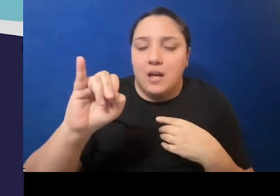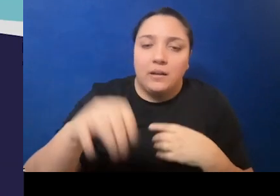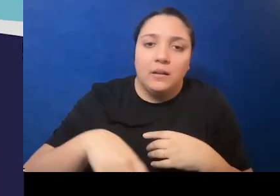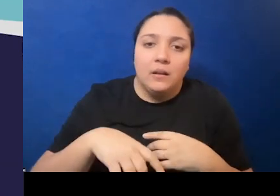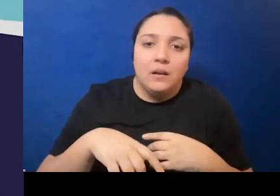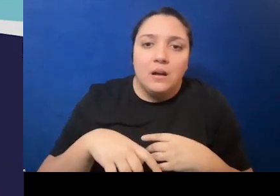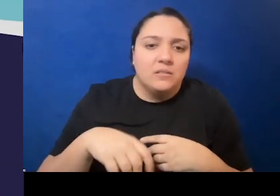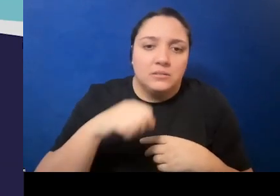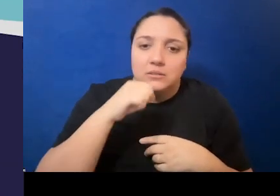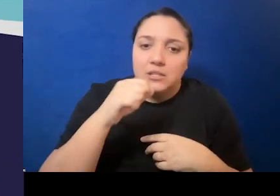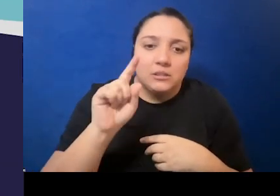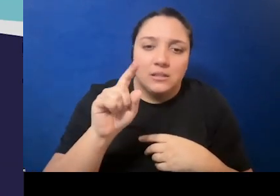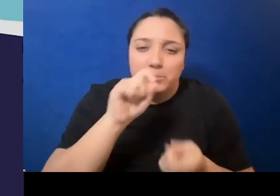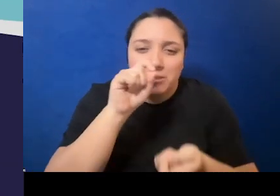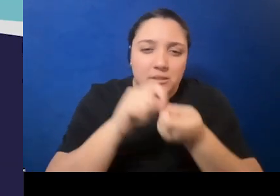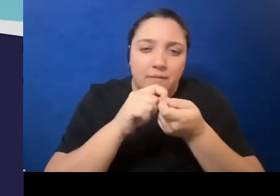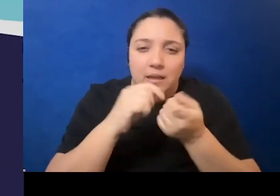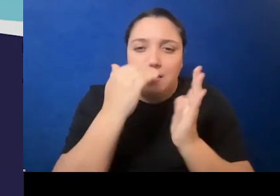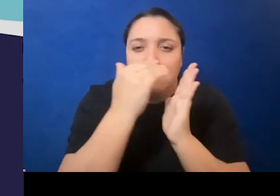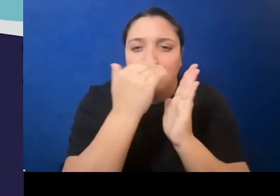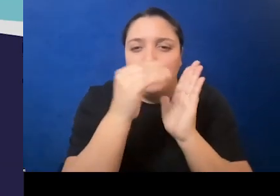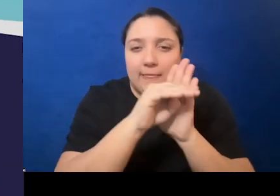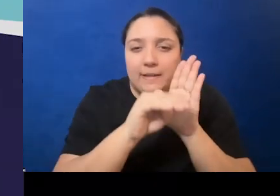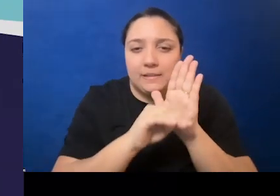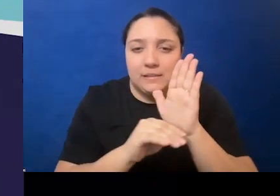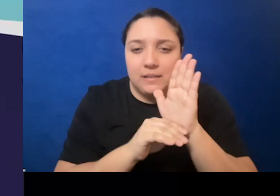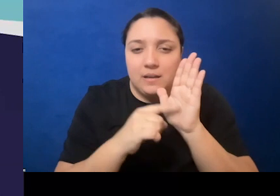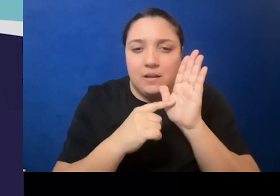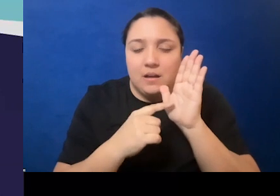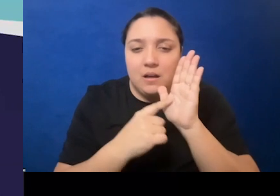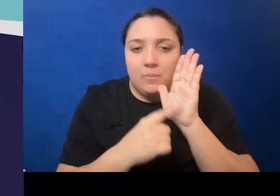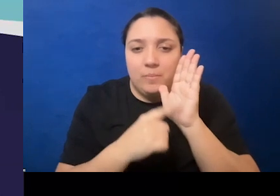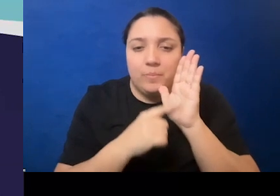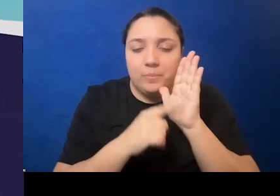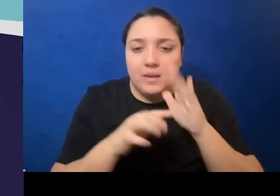IMPAIRMENT, THE DEFINITION DOESN'T SPECIFICALLY LIST